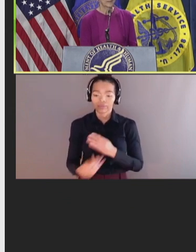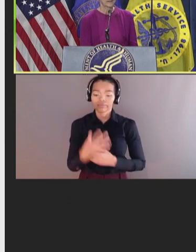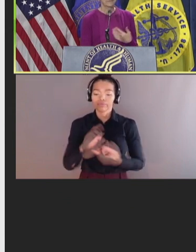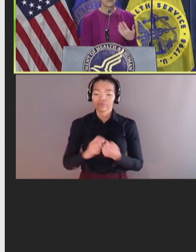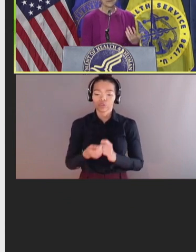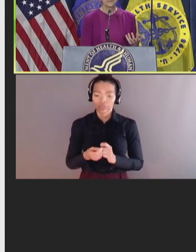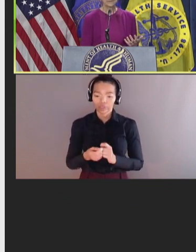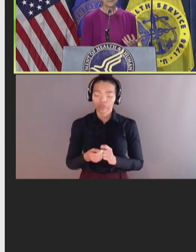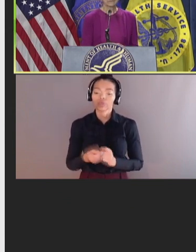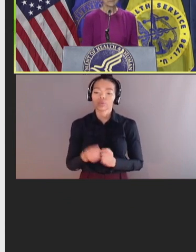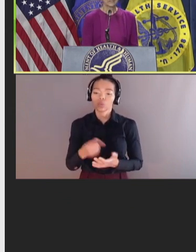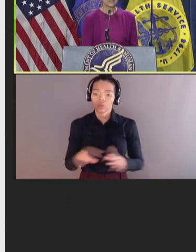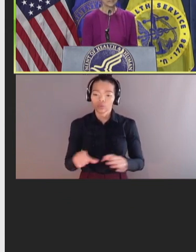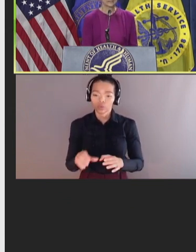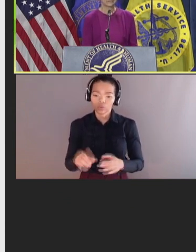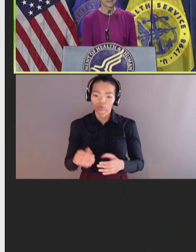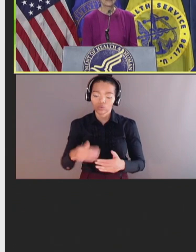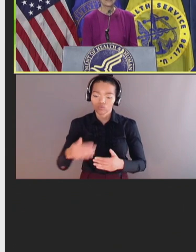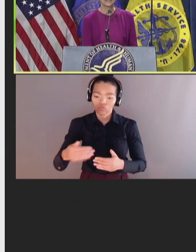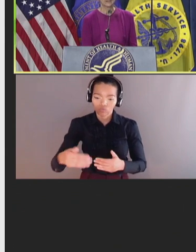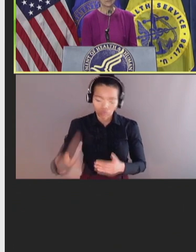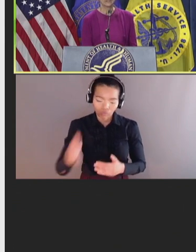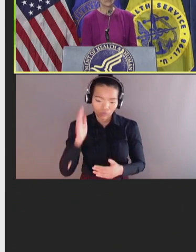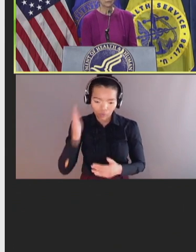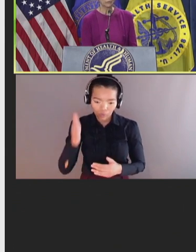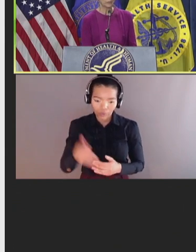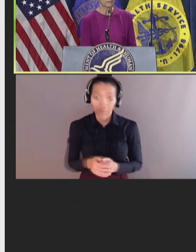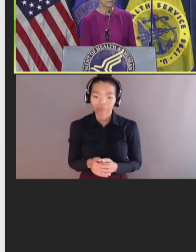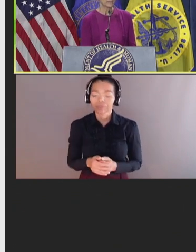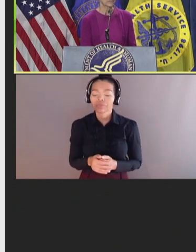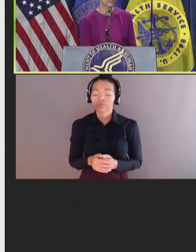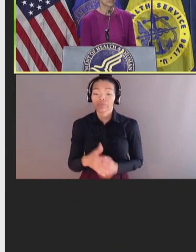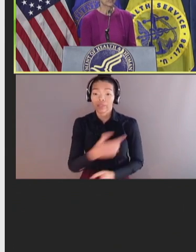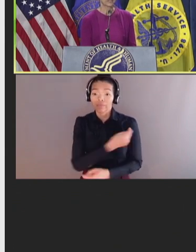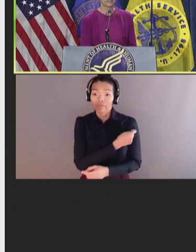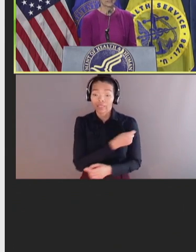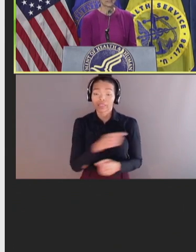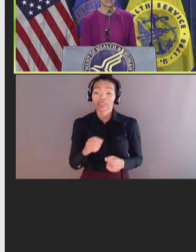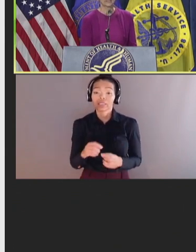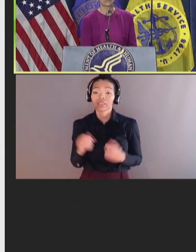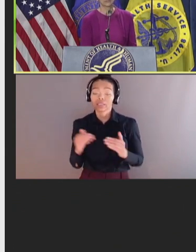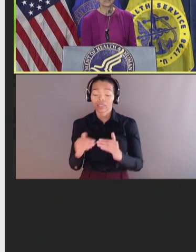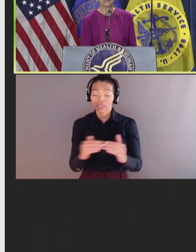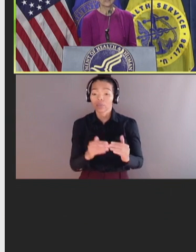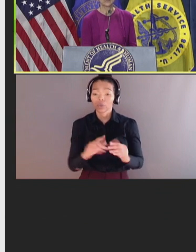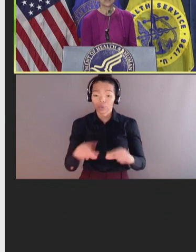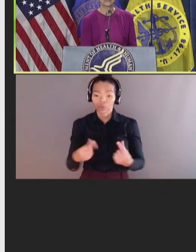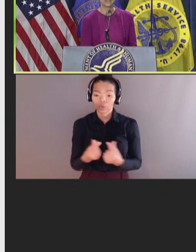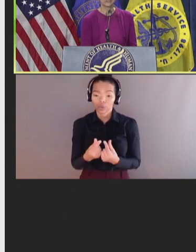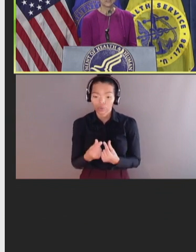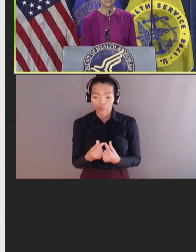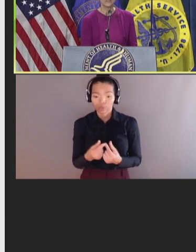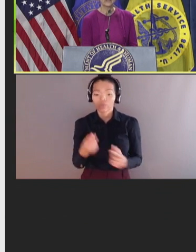I'm a member of the Vaccine Equity Group of the National Adult and Influenza Immunization Summit.